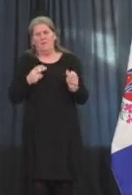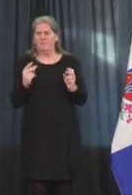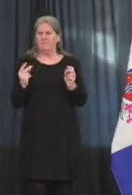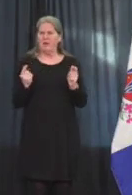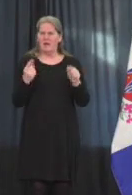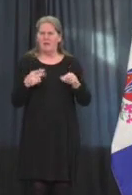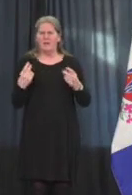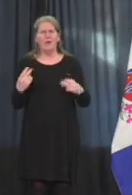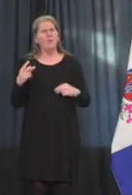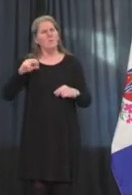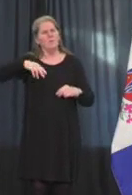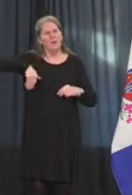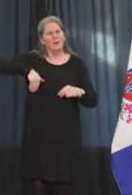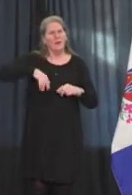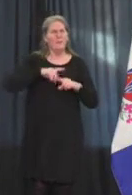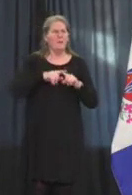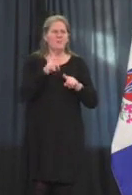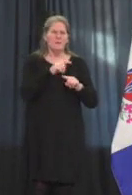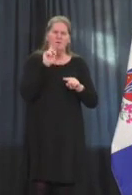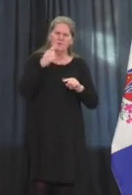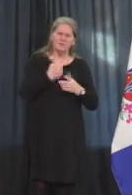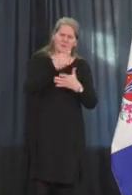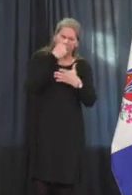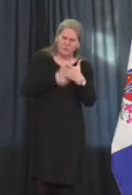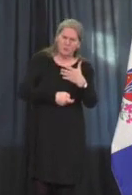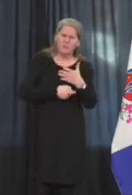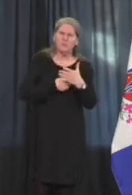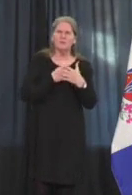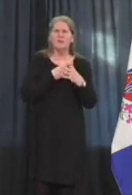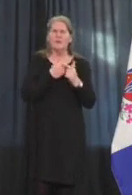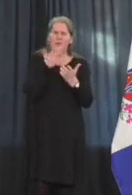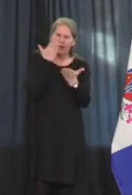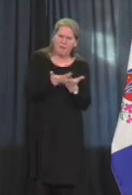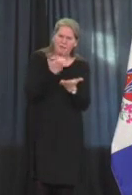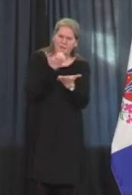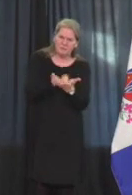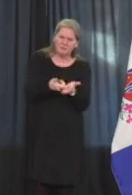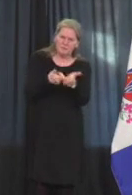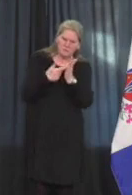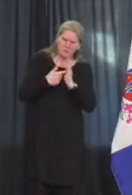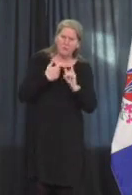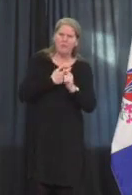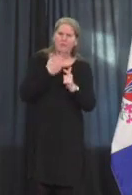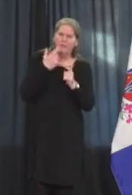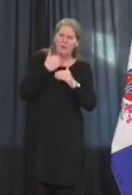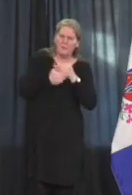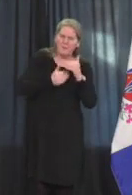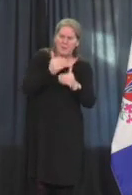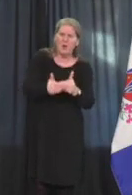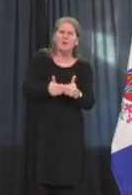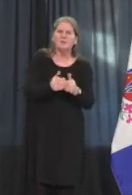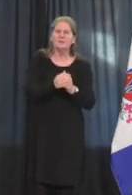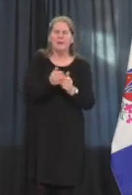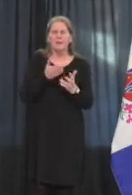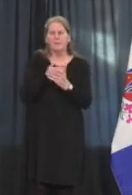AN INDIVIDUAL WOULD NEED TO BE CHARGED. EVIDENCE WOULD NEED TO BE GATHERED AND INDIVIDUAL NEED TO BE CHARGED AND ULTIMATELY GO THROUGH THE COURT PROCESS.